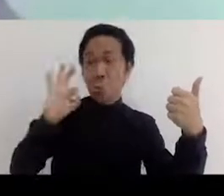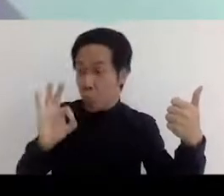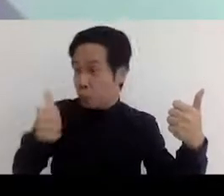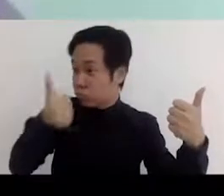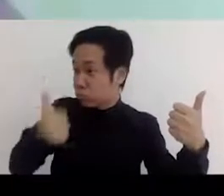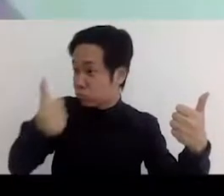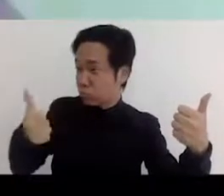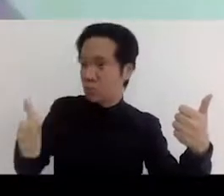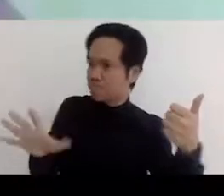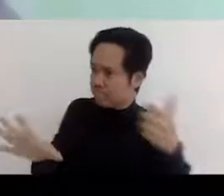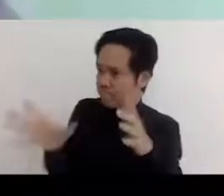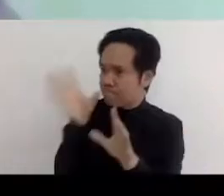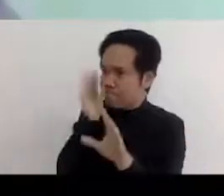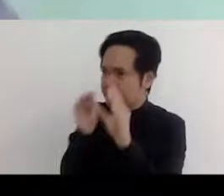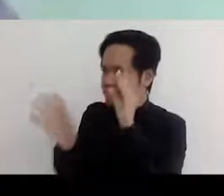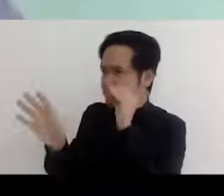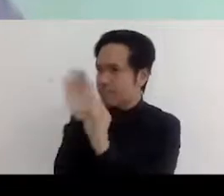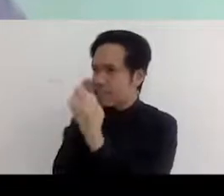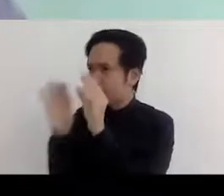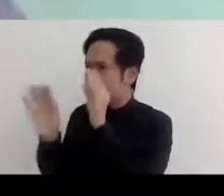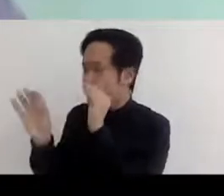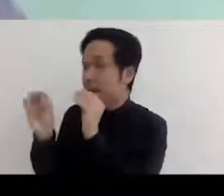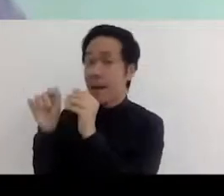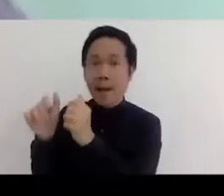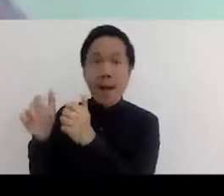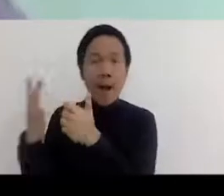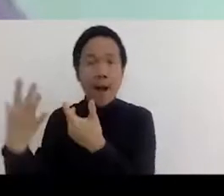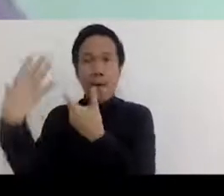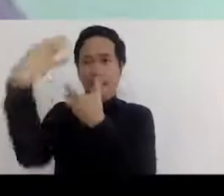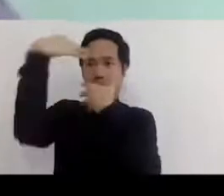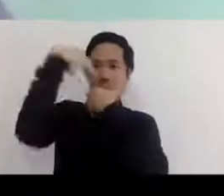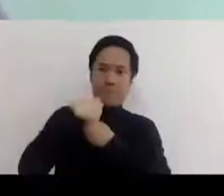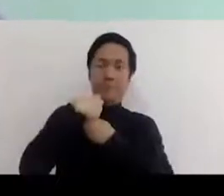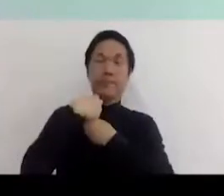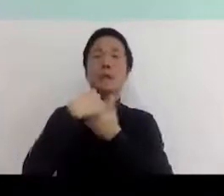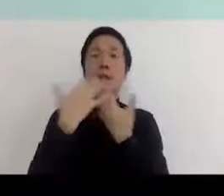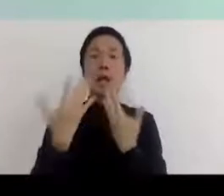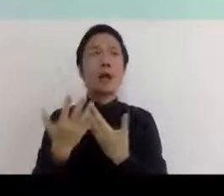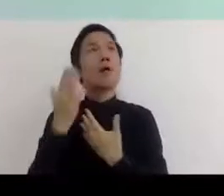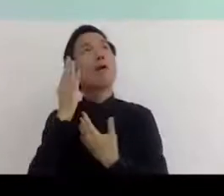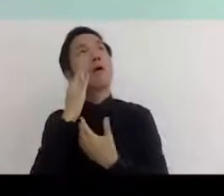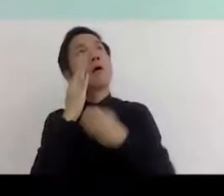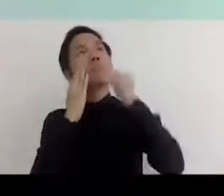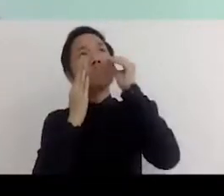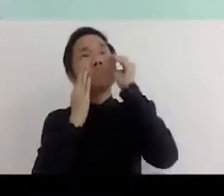And let us really be inclusive, truly inclusive, and build back better in the future.